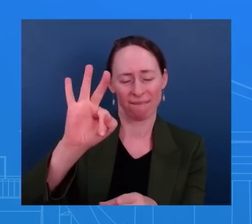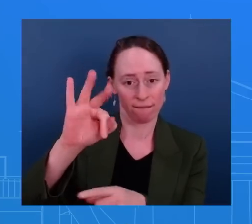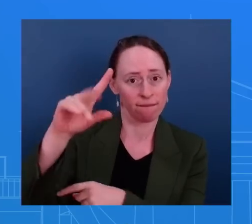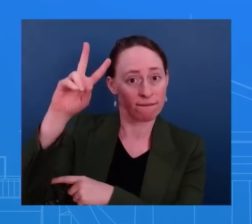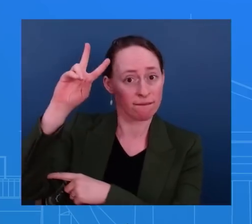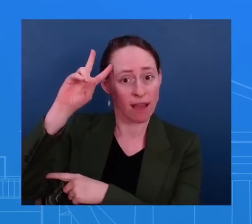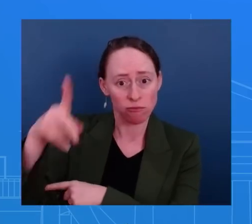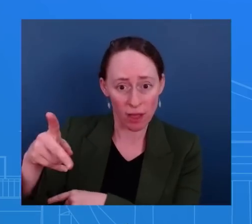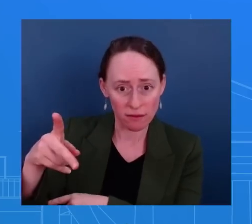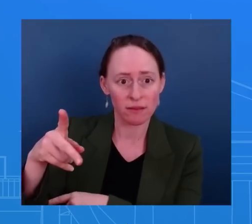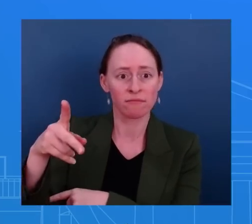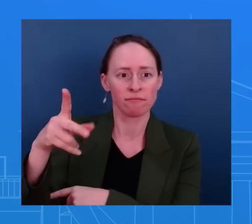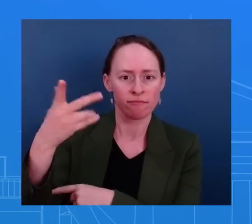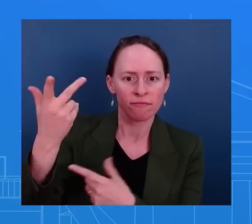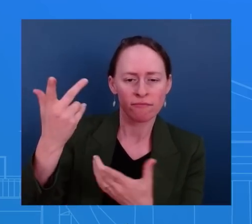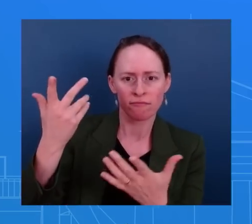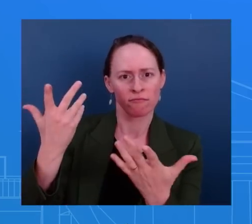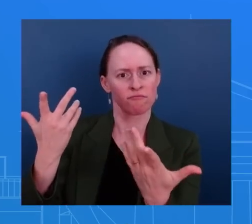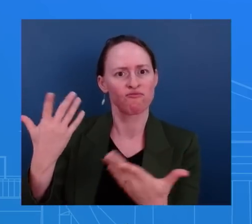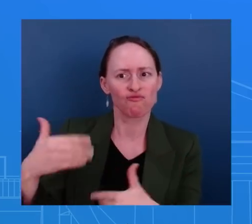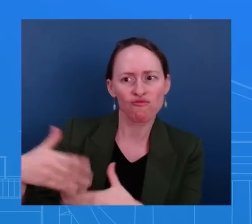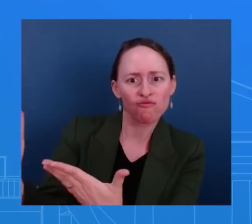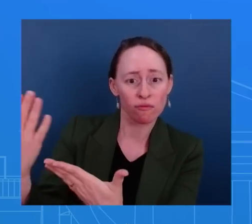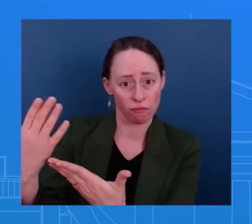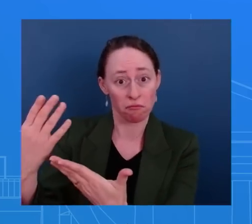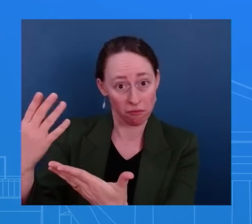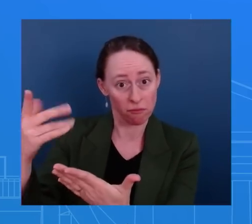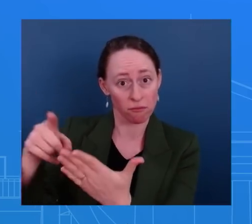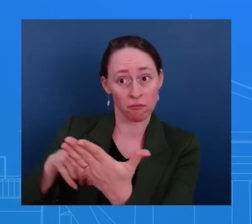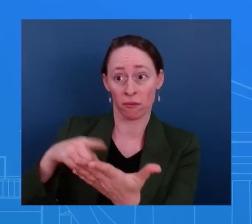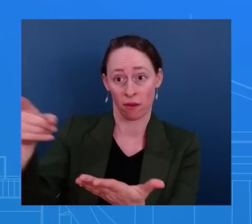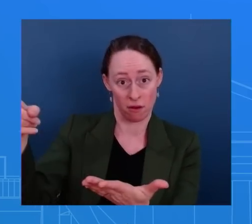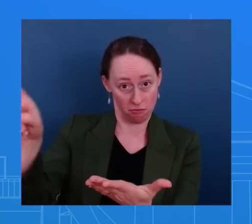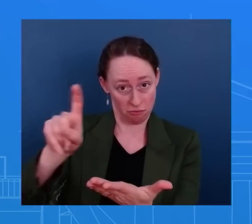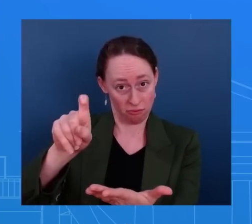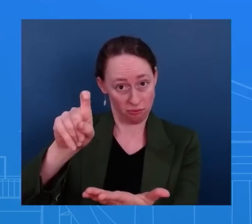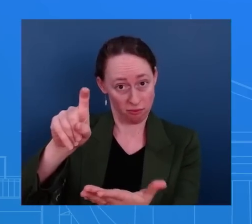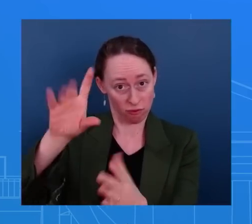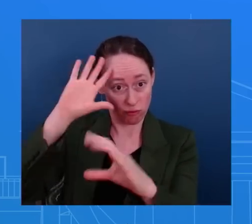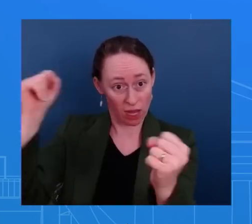you can -- you can certainly say -- or I can say that they are partners in this.